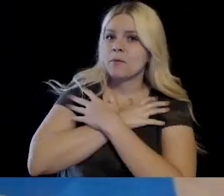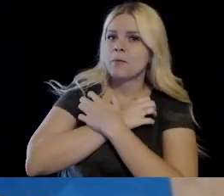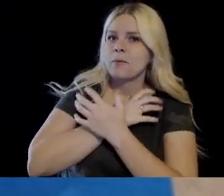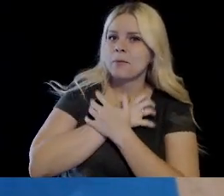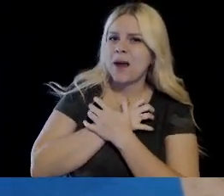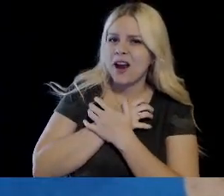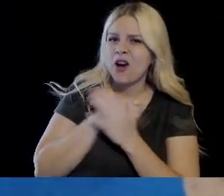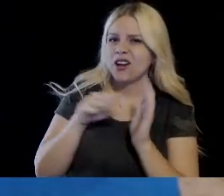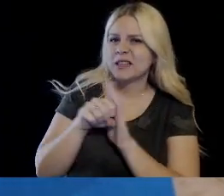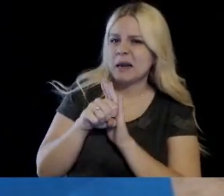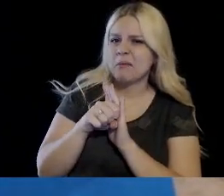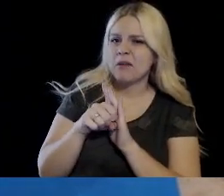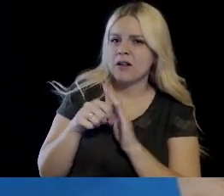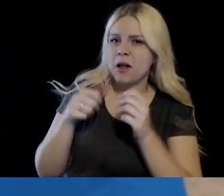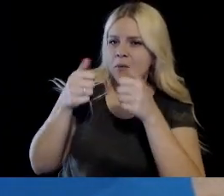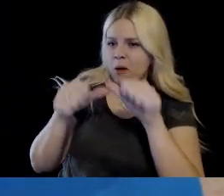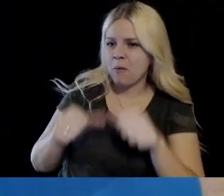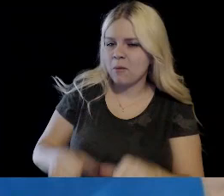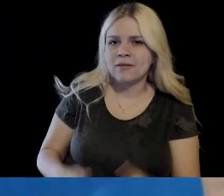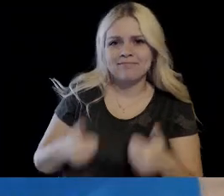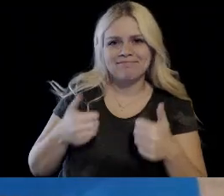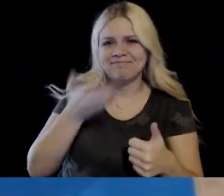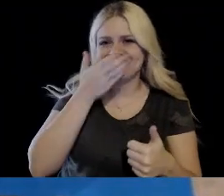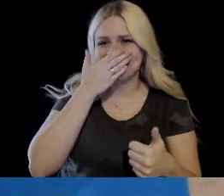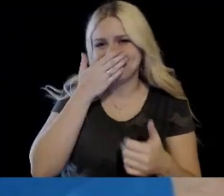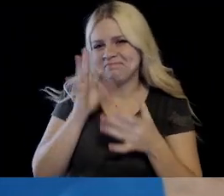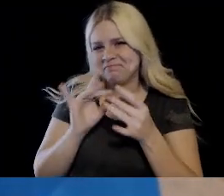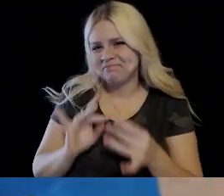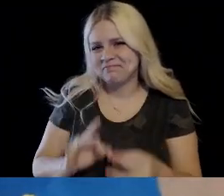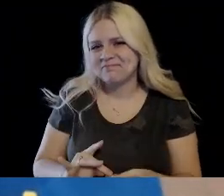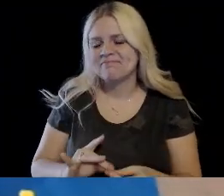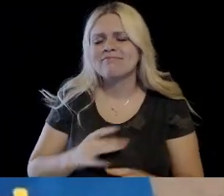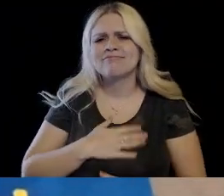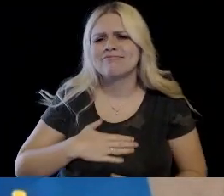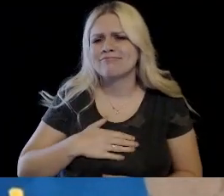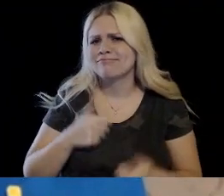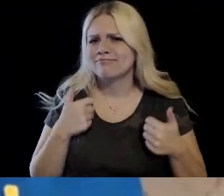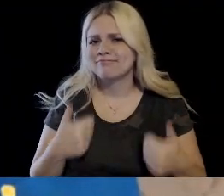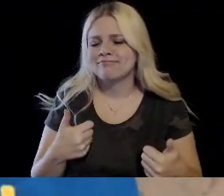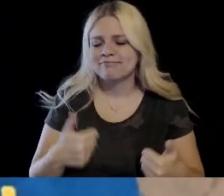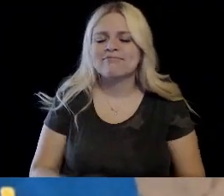clear. Thank you guys. We so appreciate it. So we have some good thumbs up. You guys are